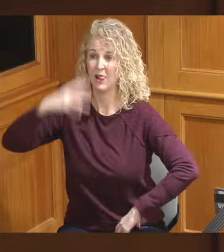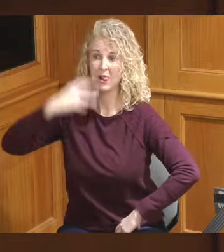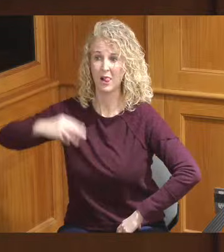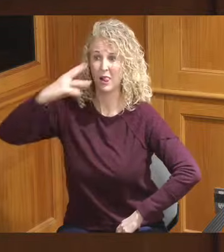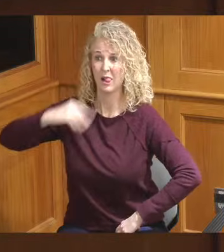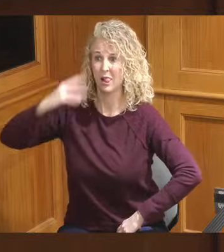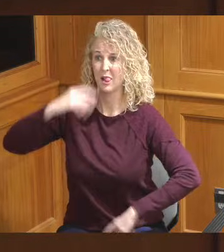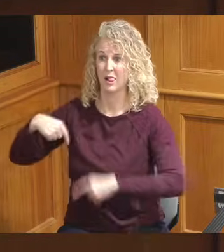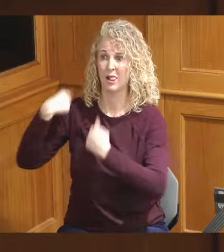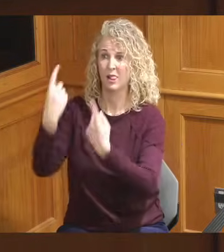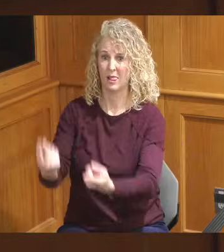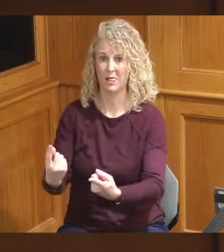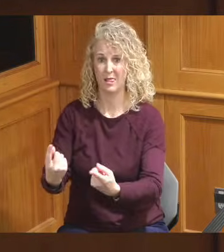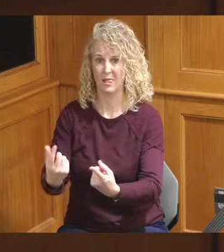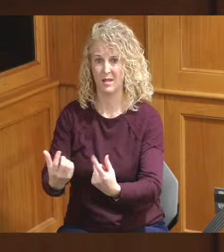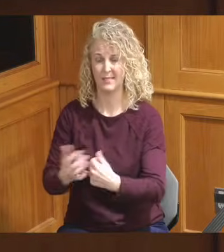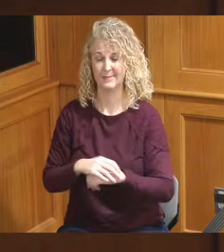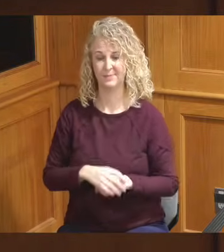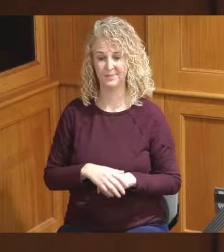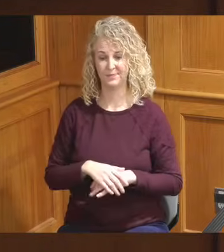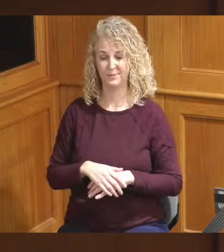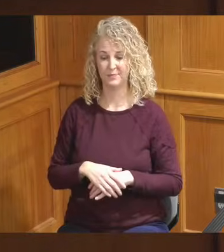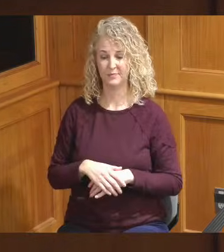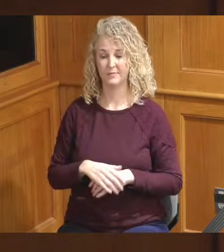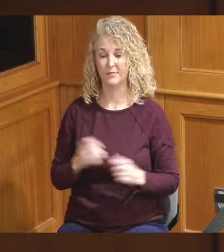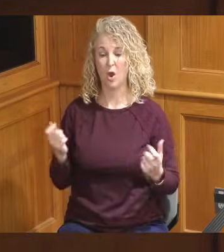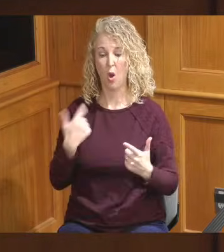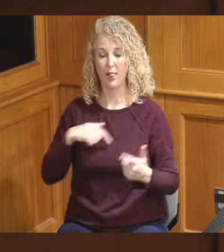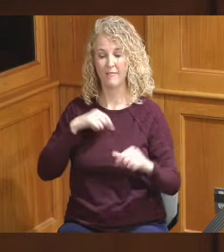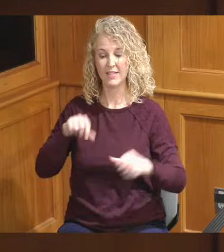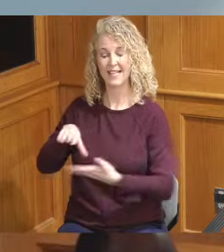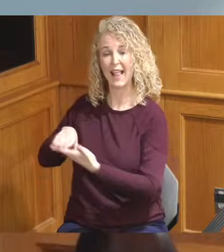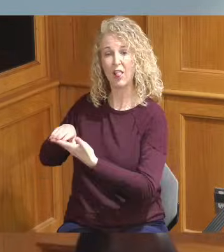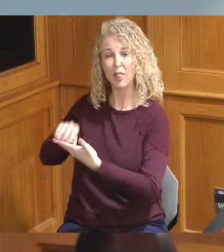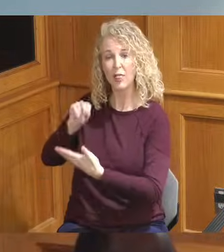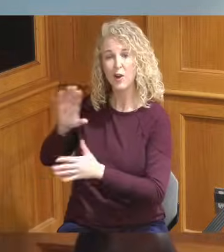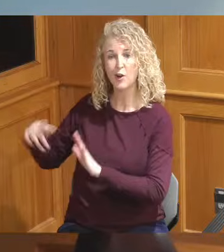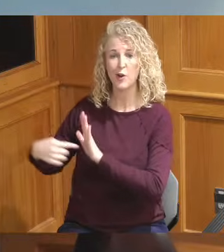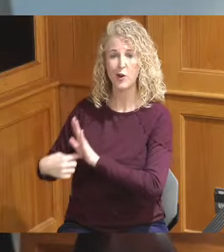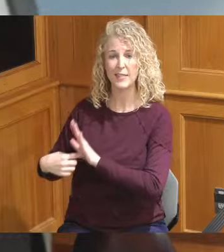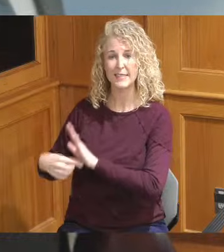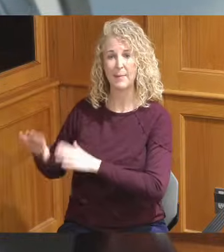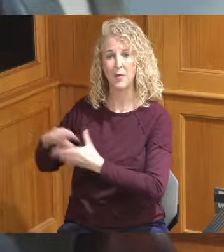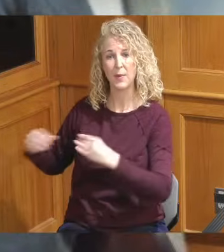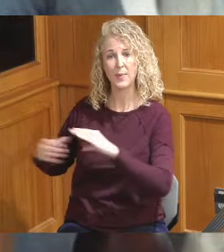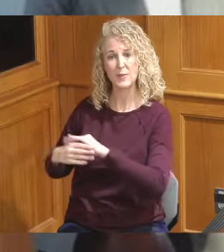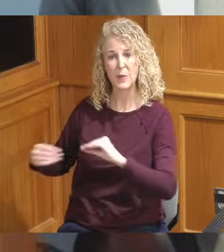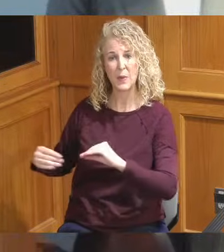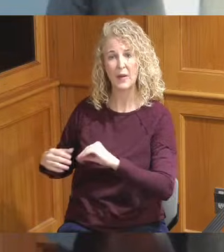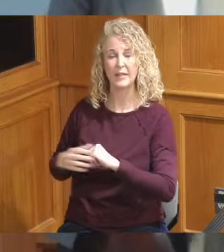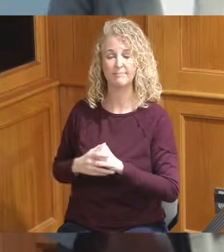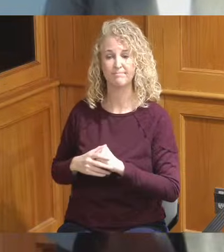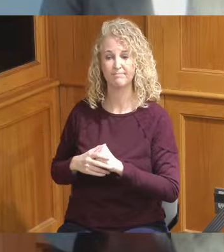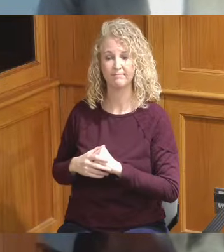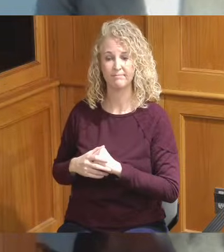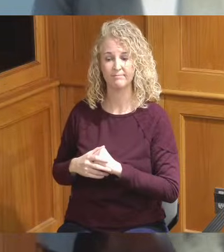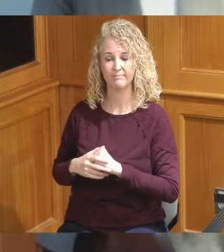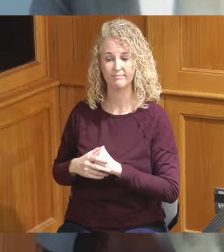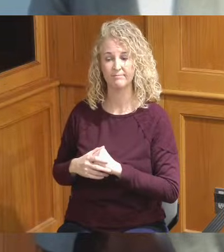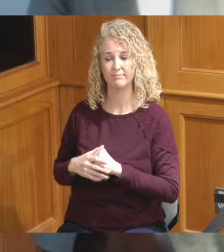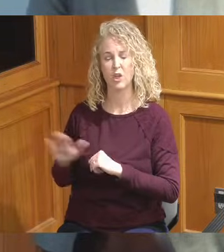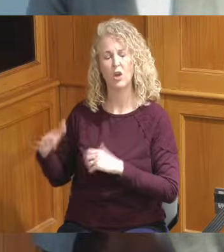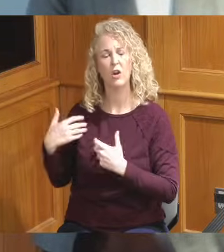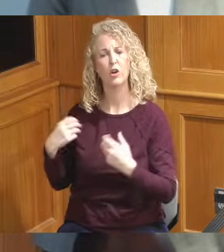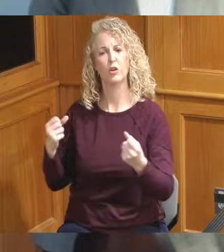times. and so we all can learn from that legacy. the the it's not only the courage, it's the way in